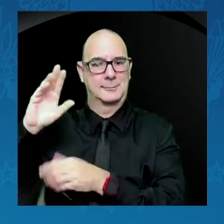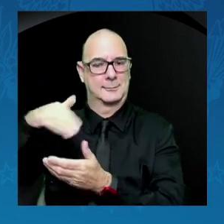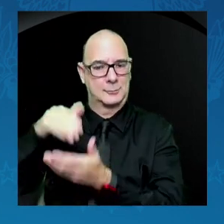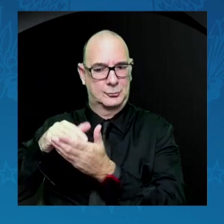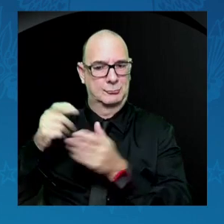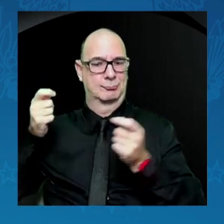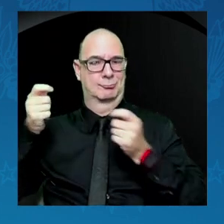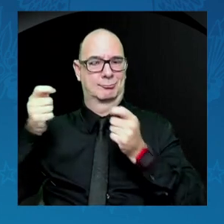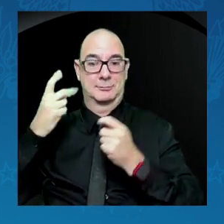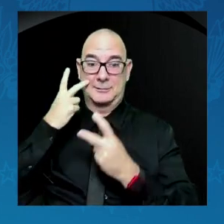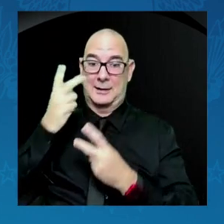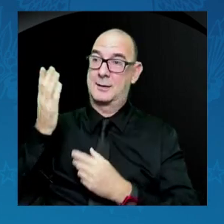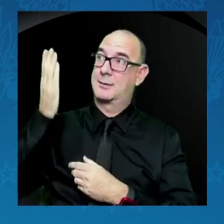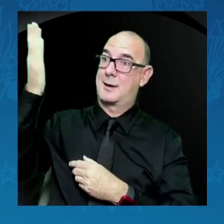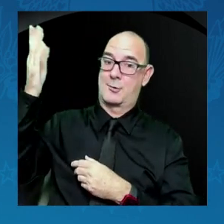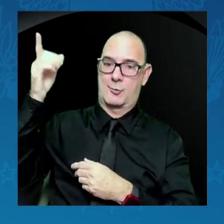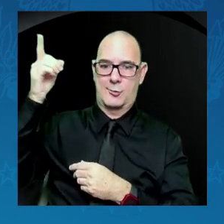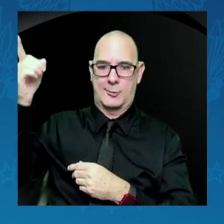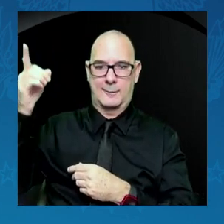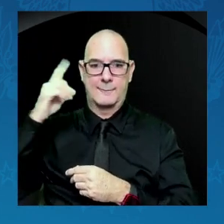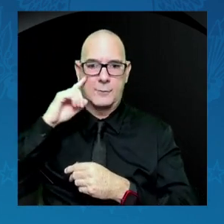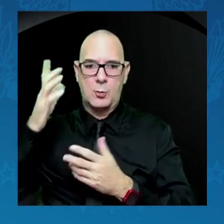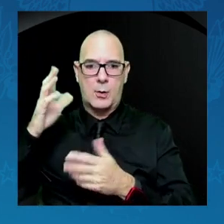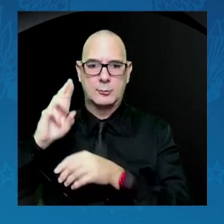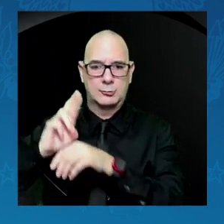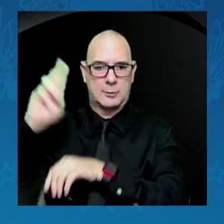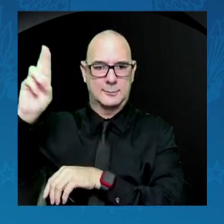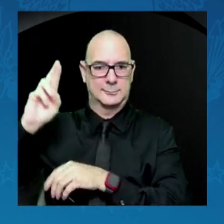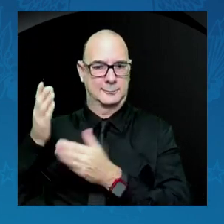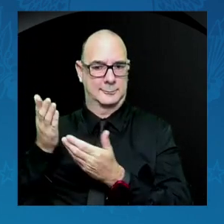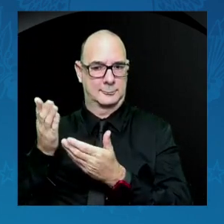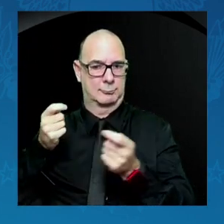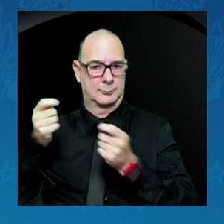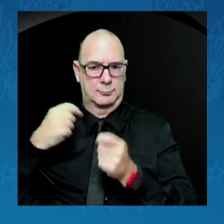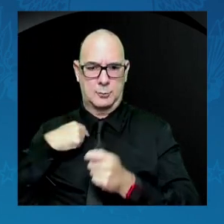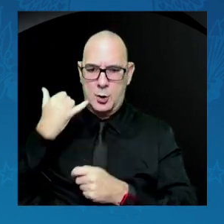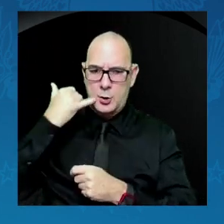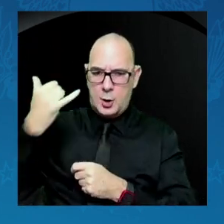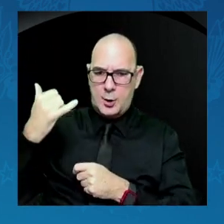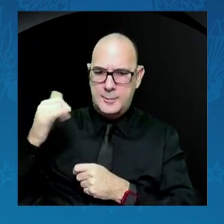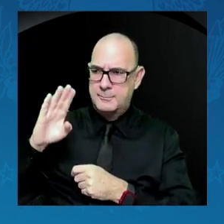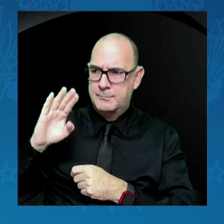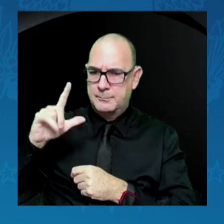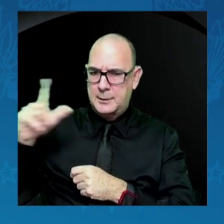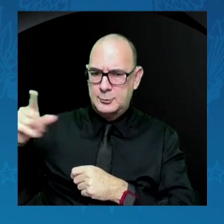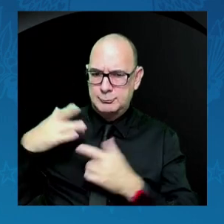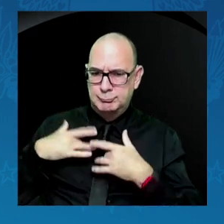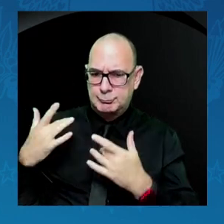I got on the phone with Bill Nelson and said, I know you're from Florida. I know it's a big space, say,